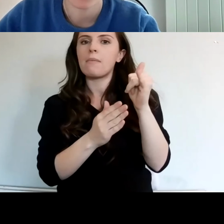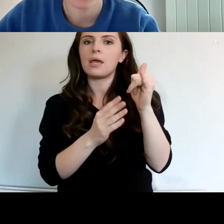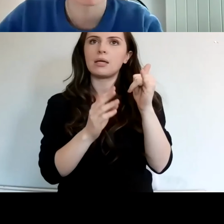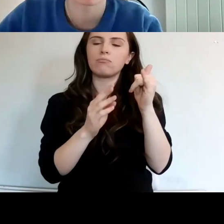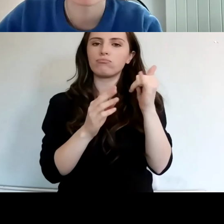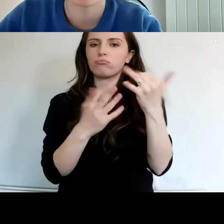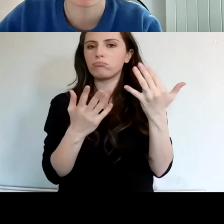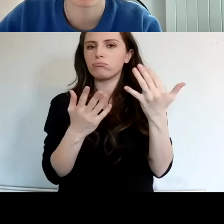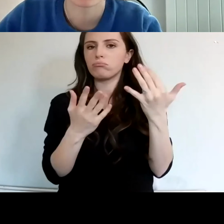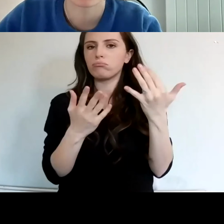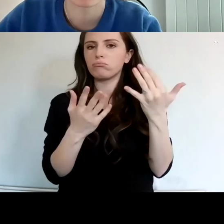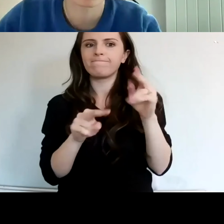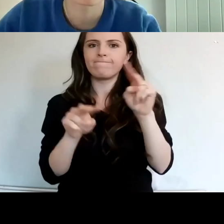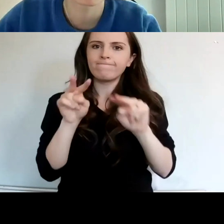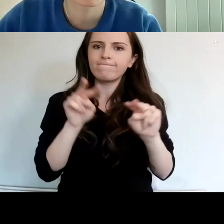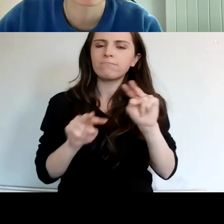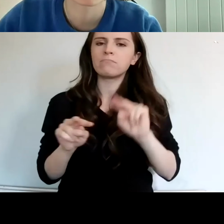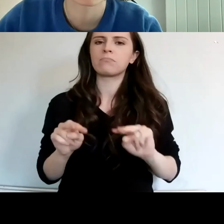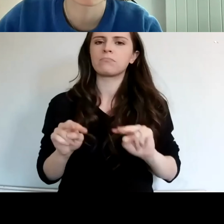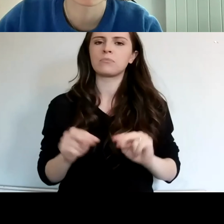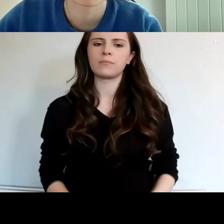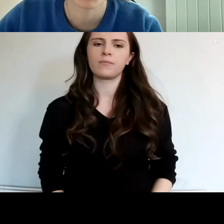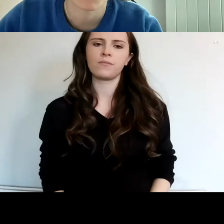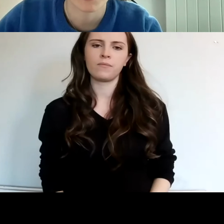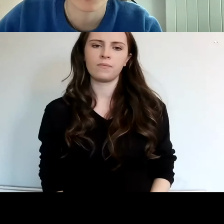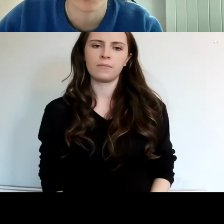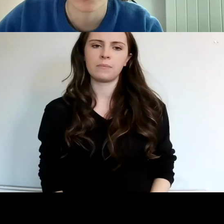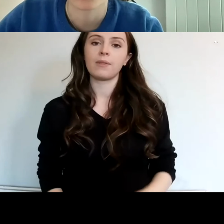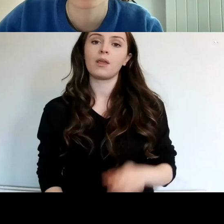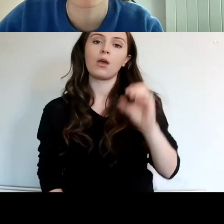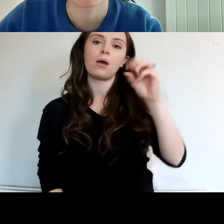As of late, the ombudsman has expressed his concern